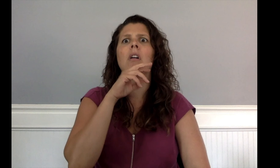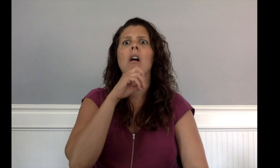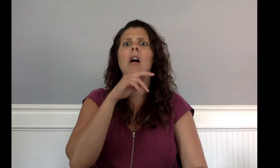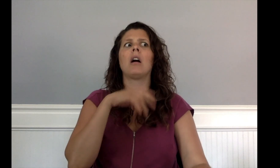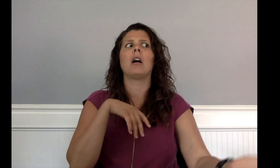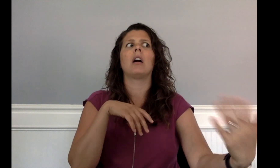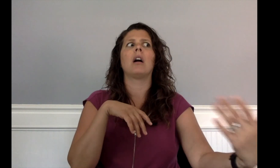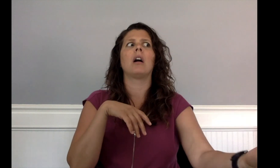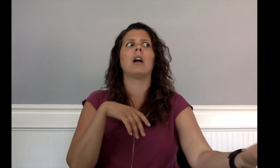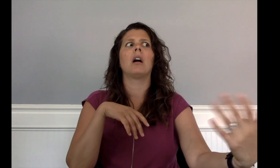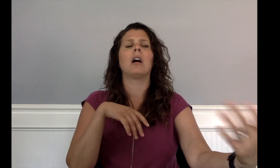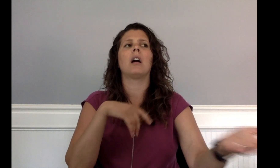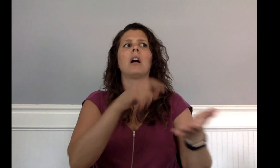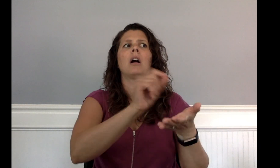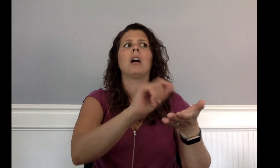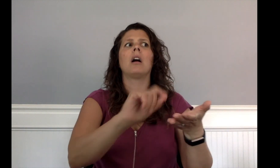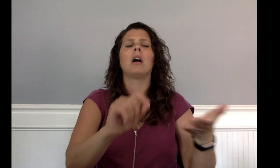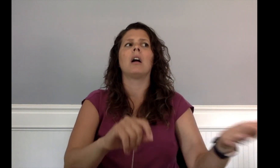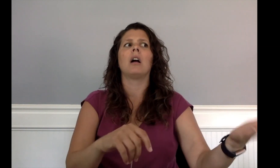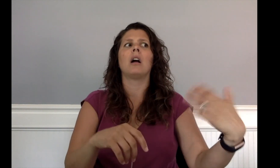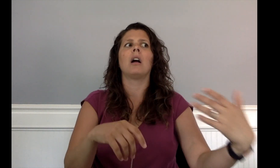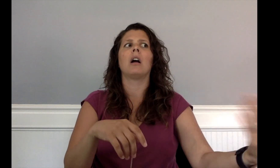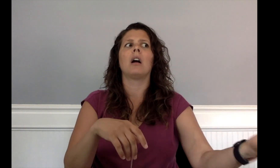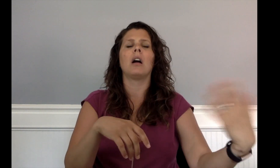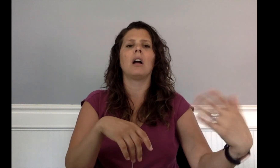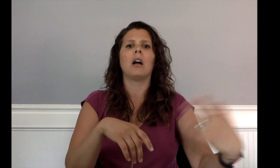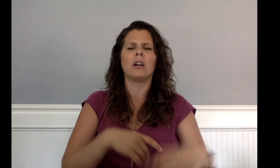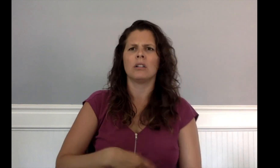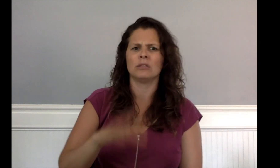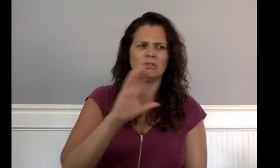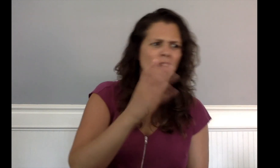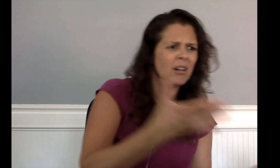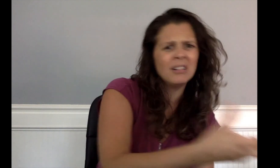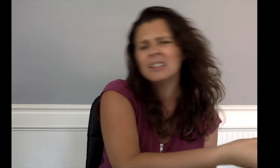Frog motioned limply for Charlie’s pen and paper.